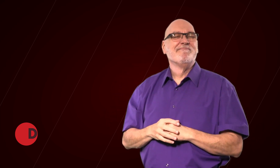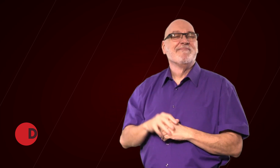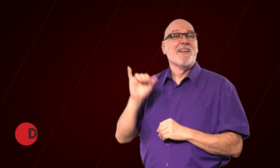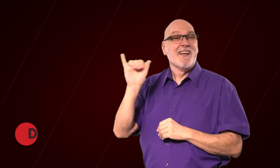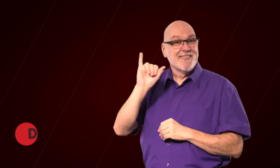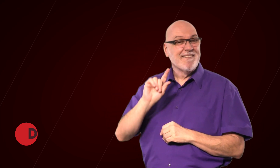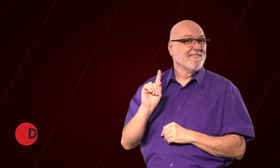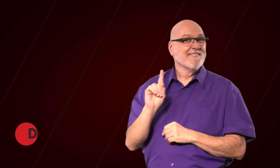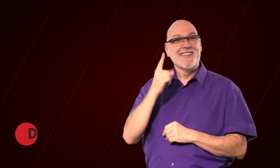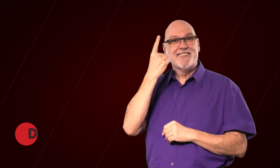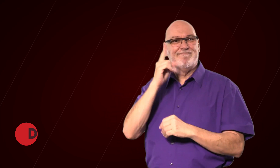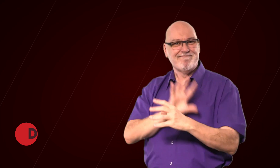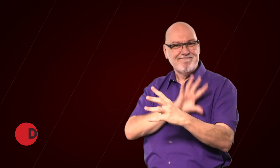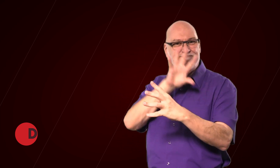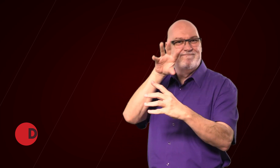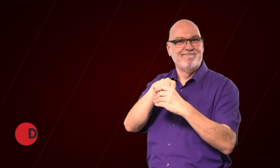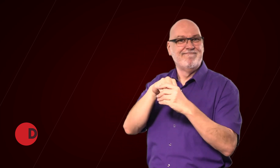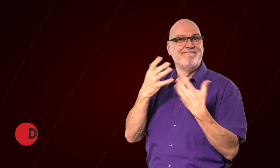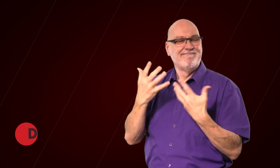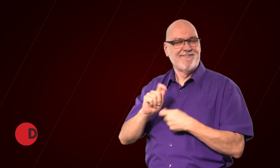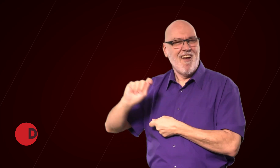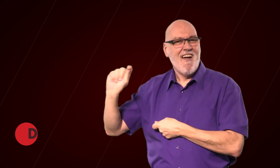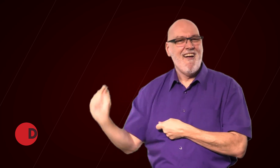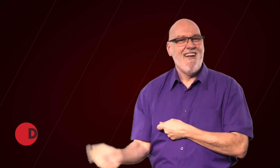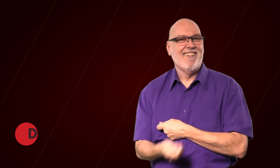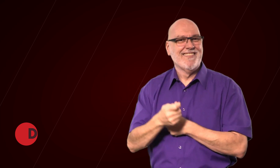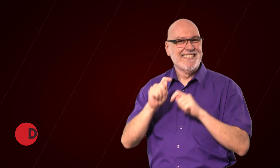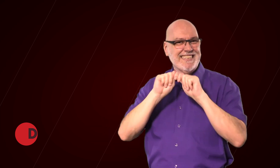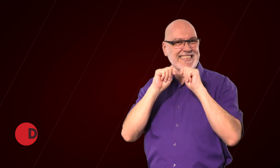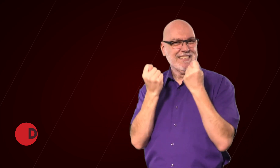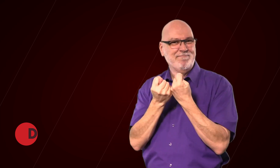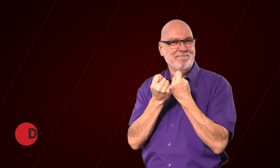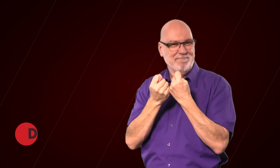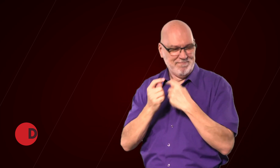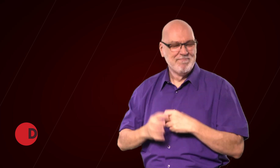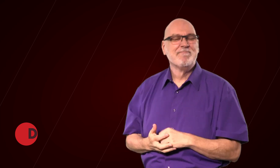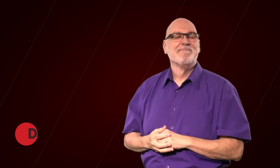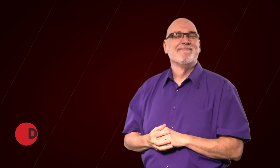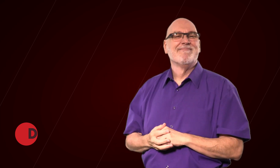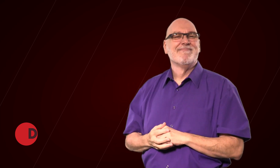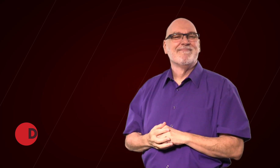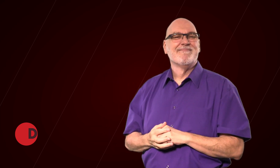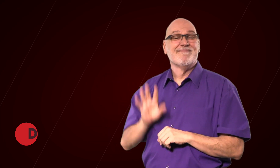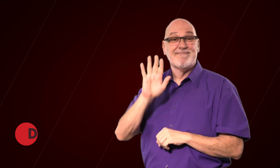1st participation of a golf team as well.